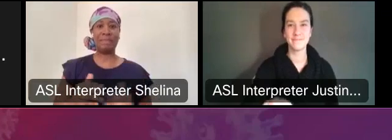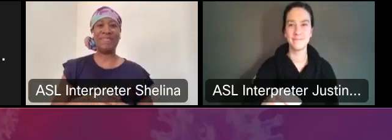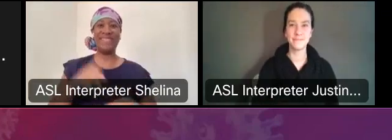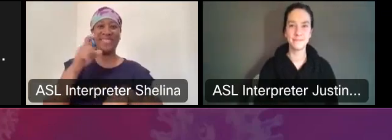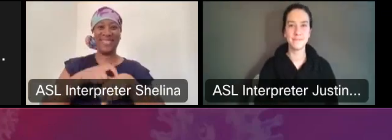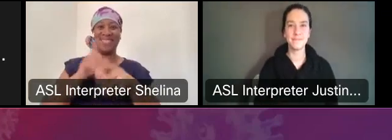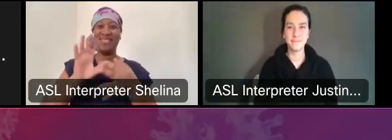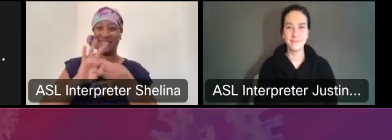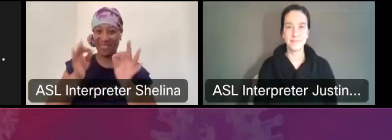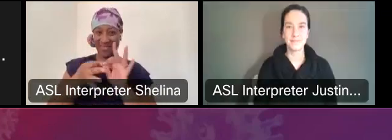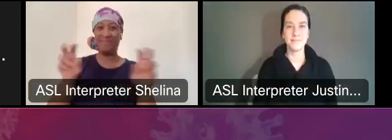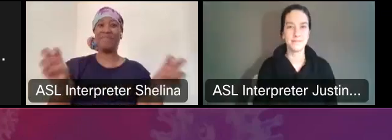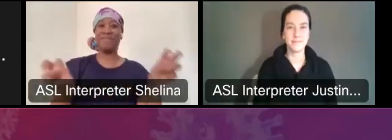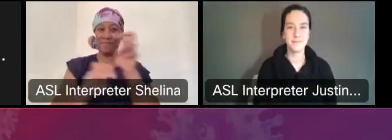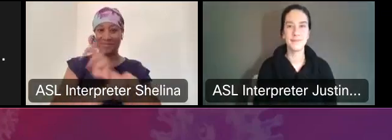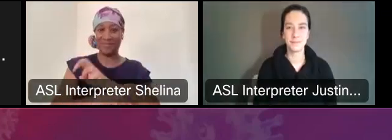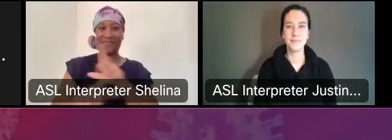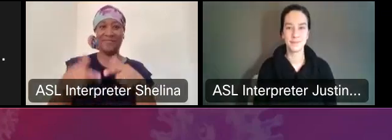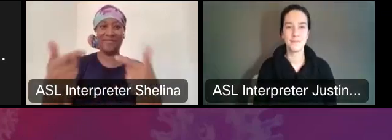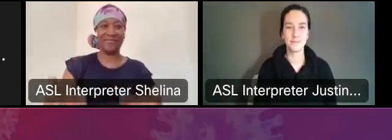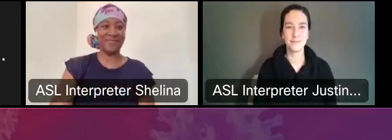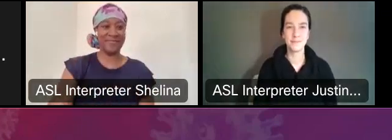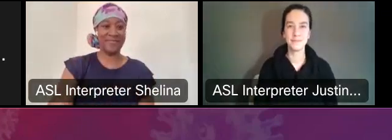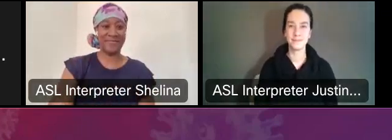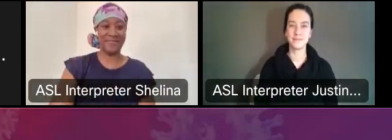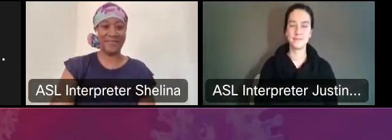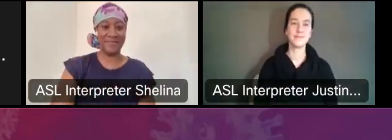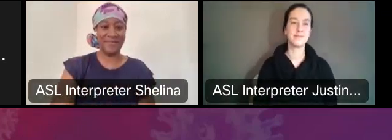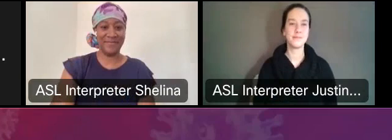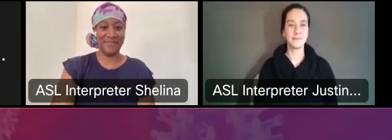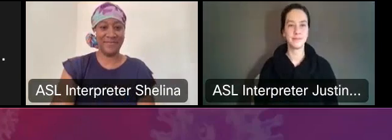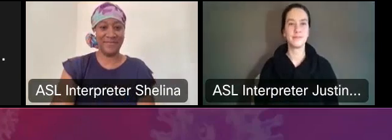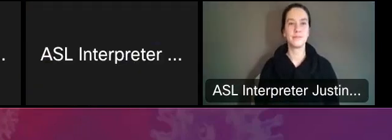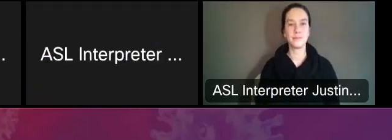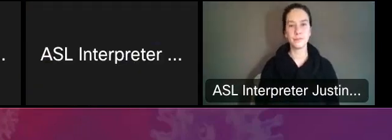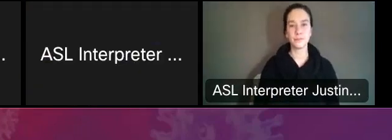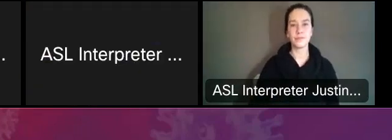Original protection from vaccines increase. Sorry decreases over time.